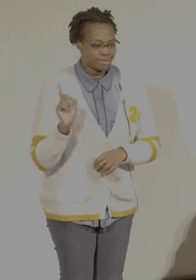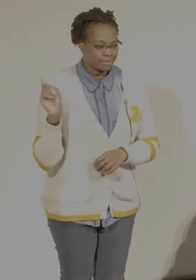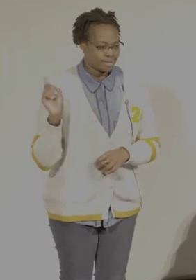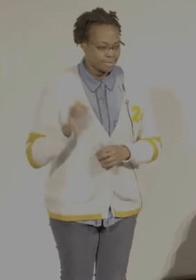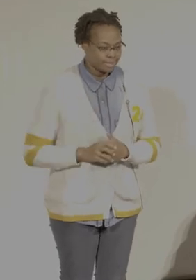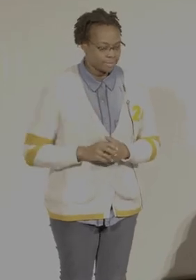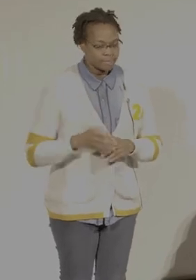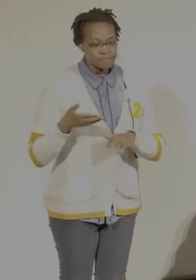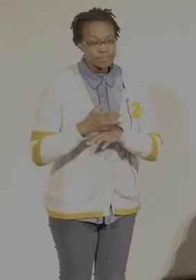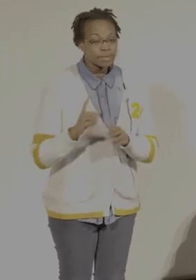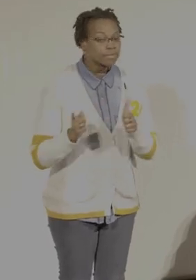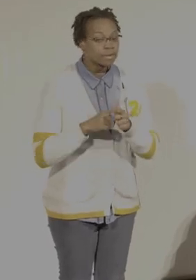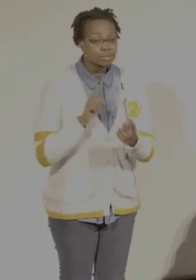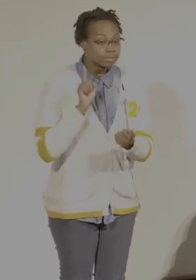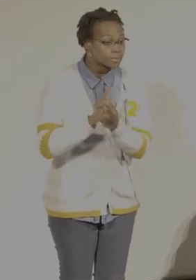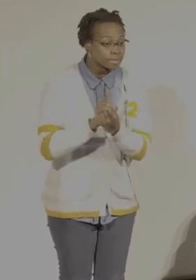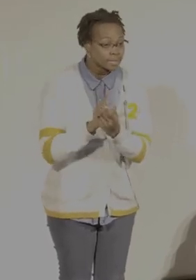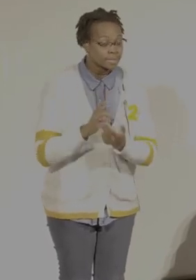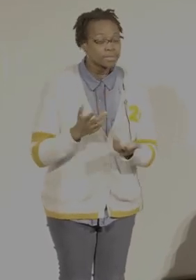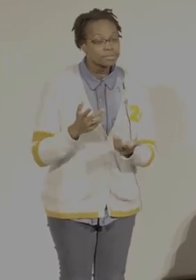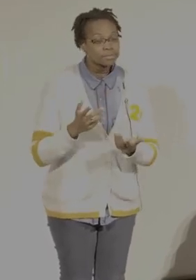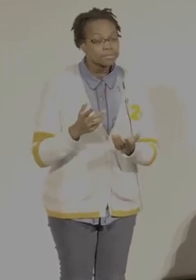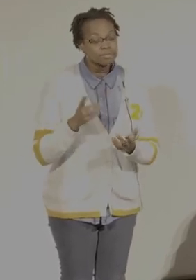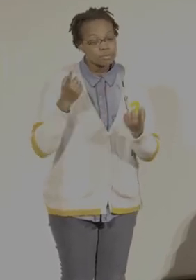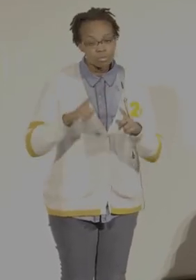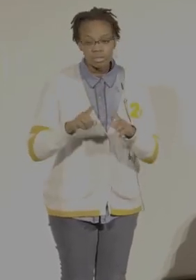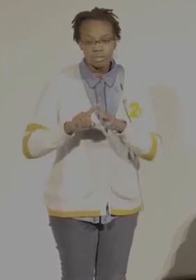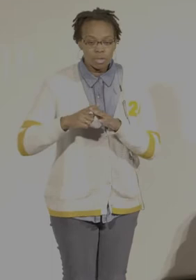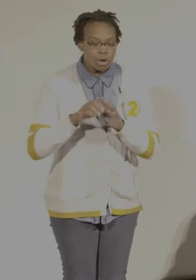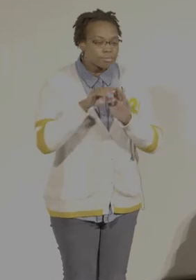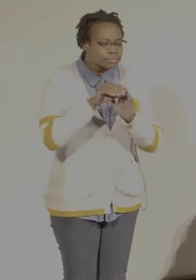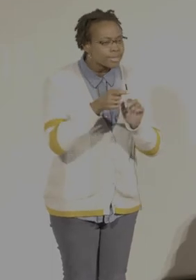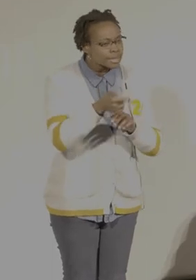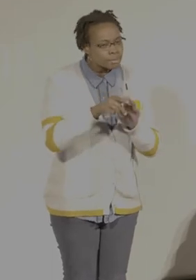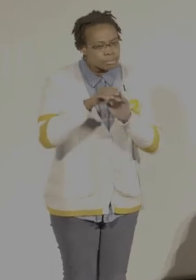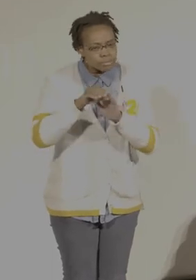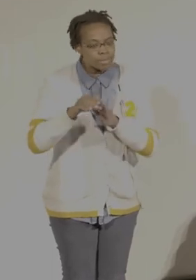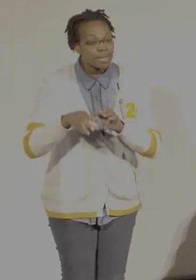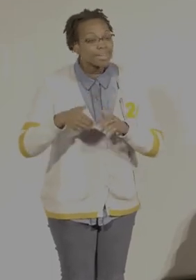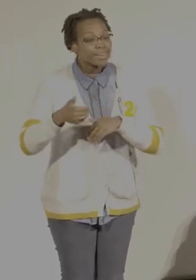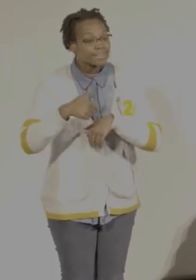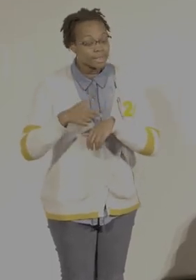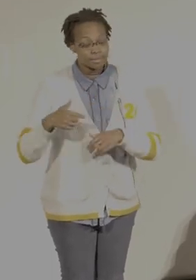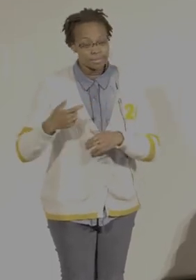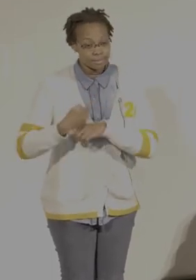And so after that first meeting, we agreed that we would just start shooting a little bit. And the next day he took me for a walk with his wife Yulia